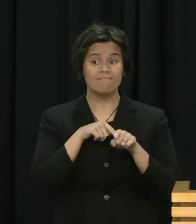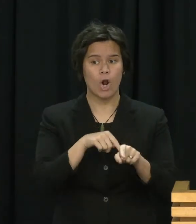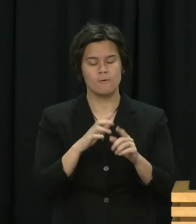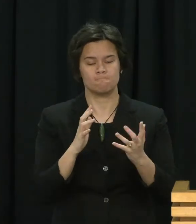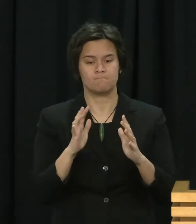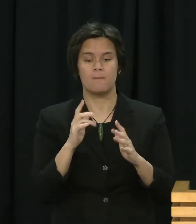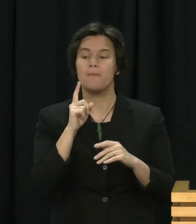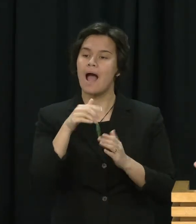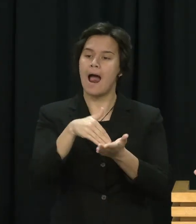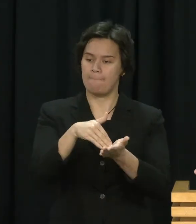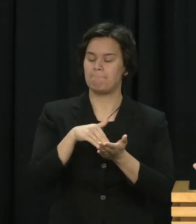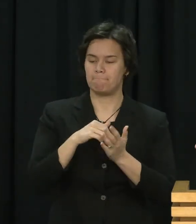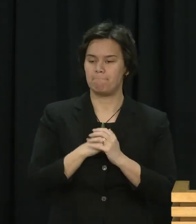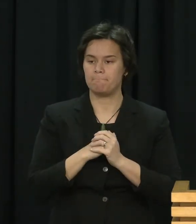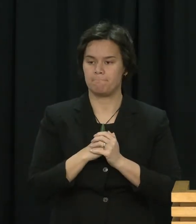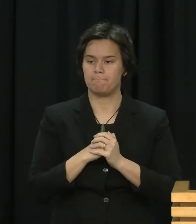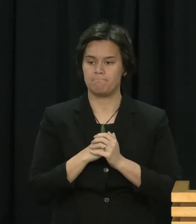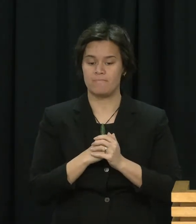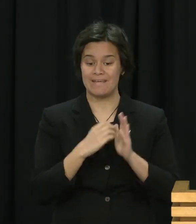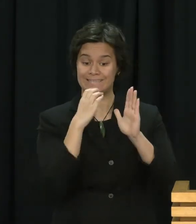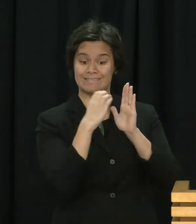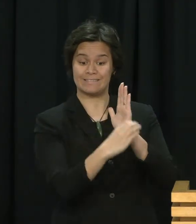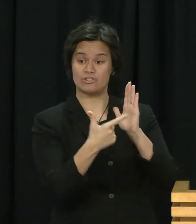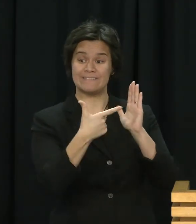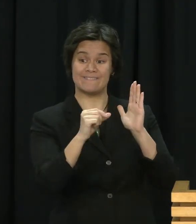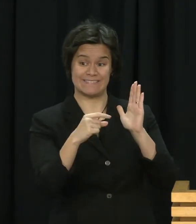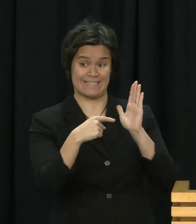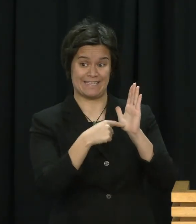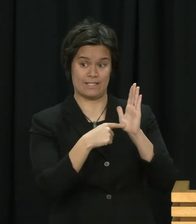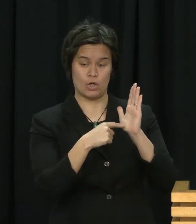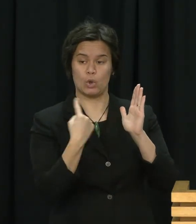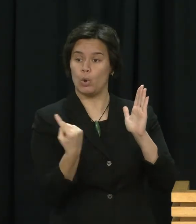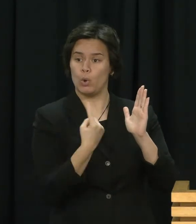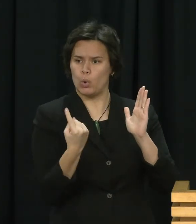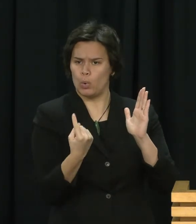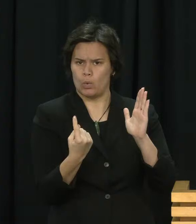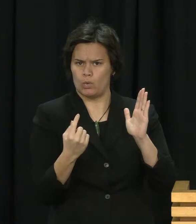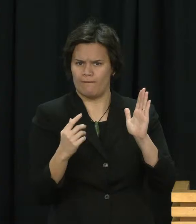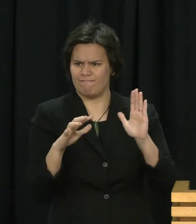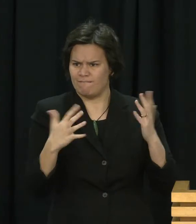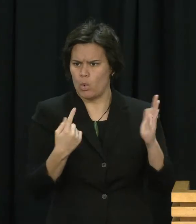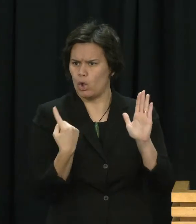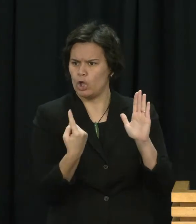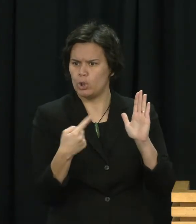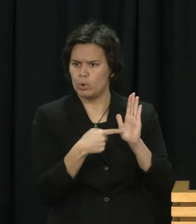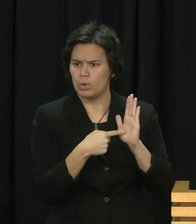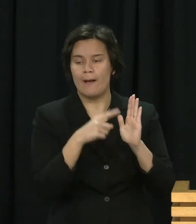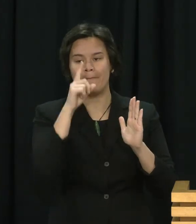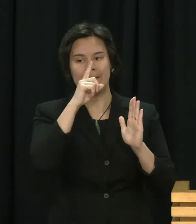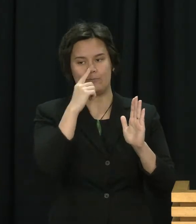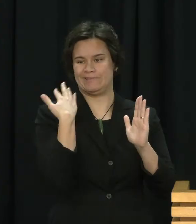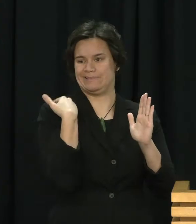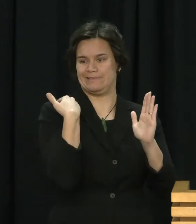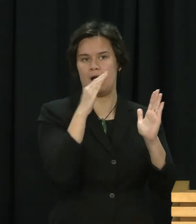say compliant, but they've contributed to the effort. The section 70 notices in place there, particularly for those